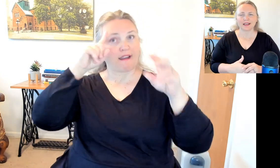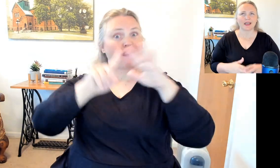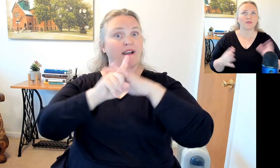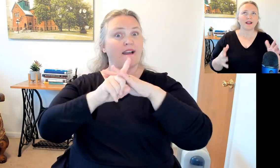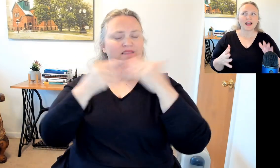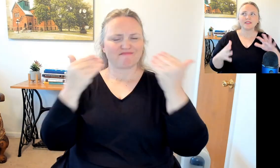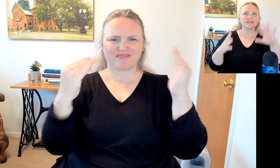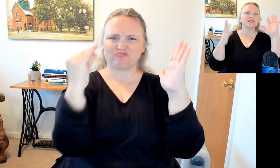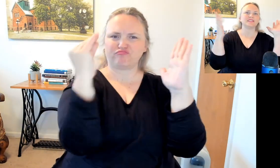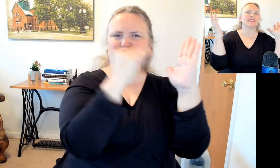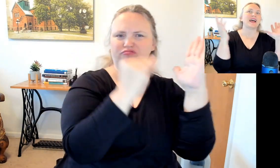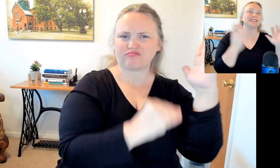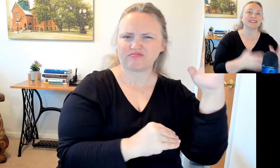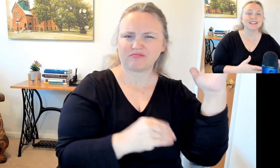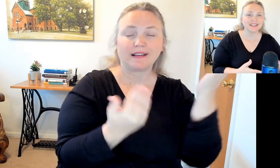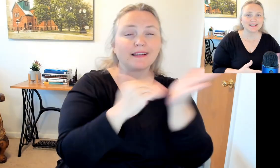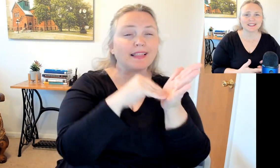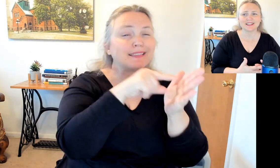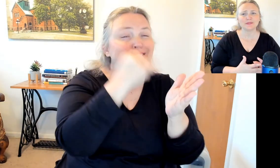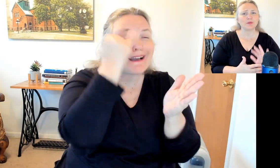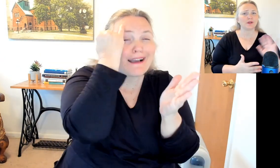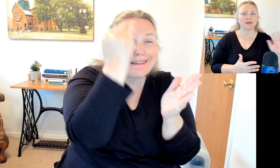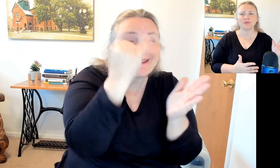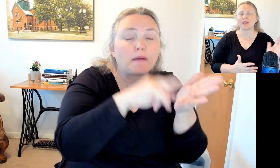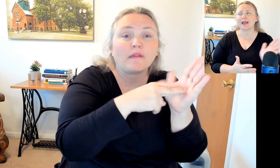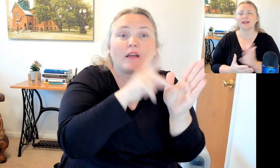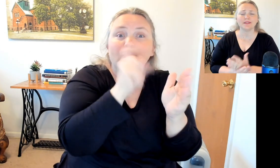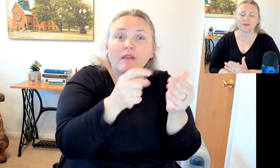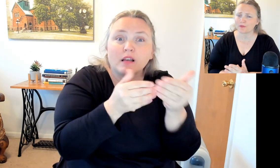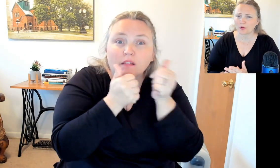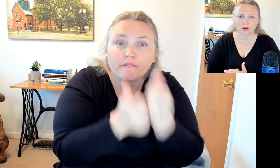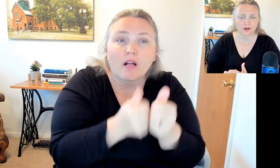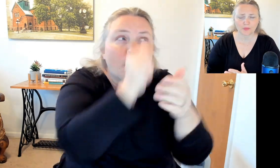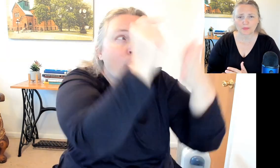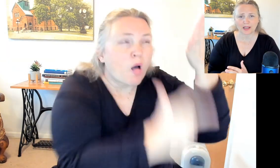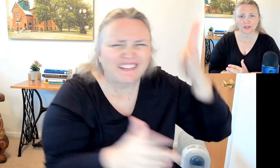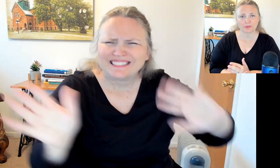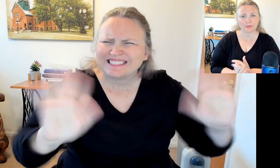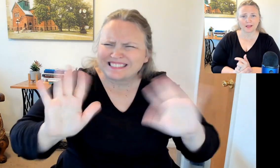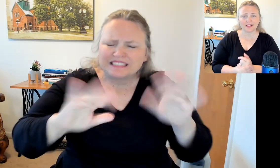Again, right now this is just the idea list. It doesn't mean we're gonna move any of them forward in our publication pipeline.